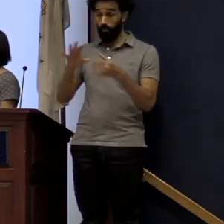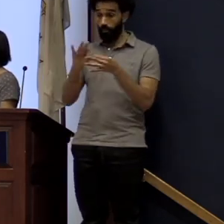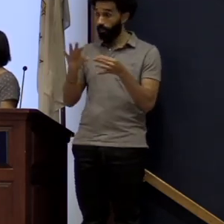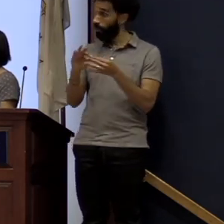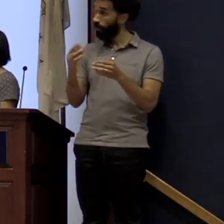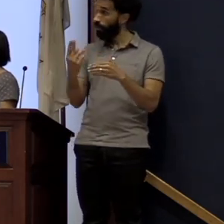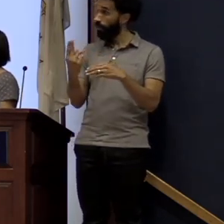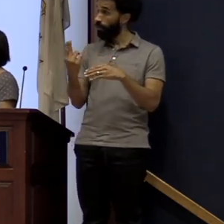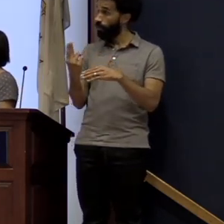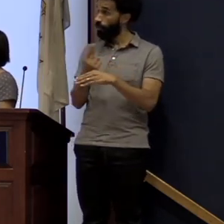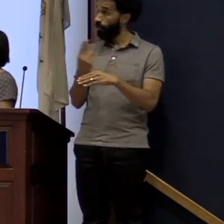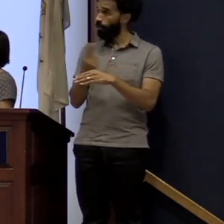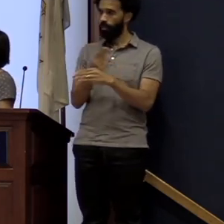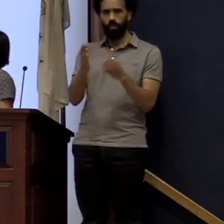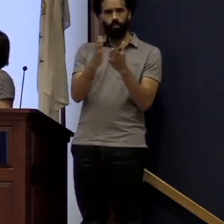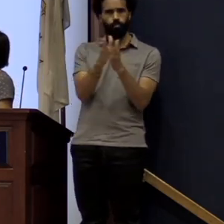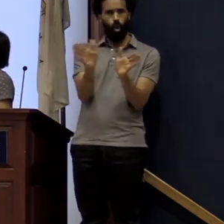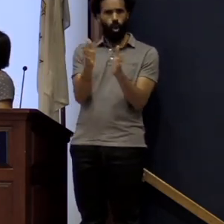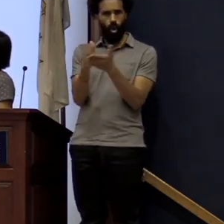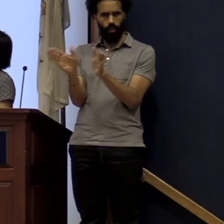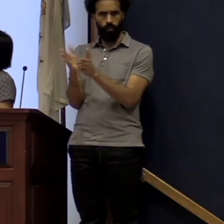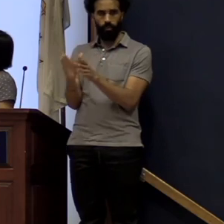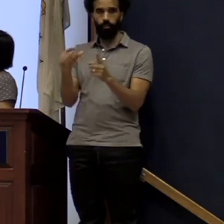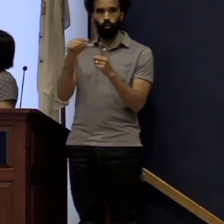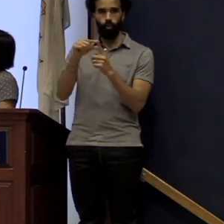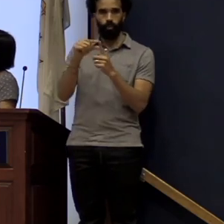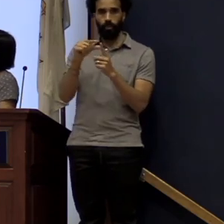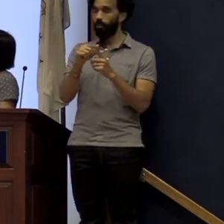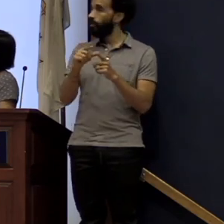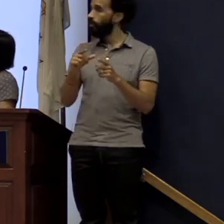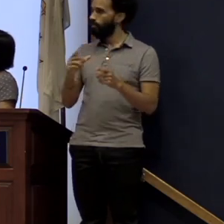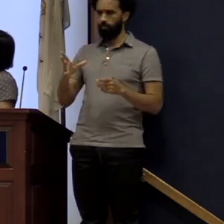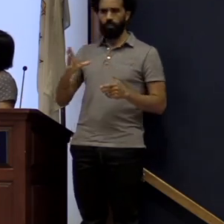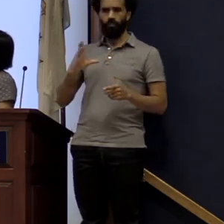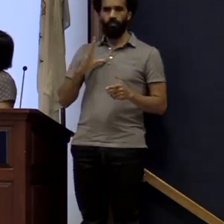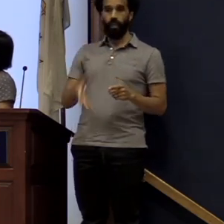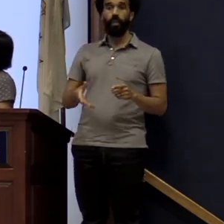Broadly, which is which is fine but in the context of the students using